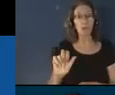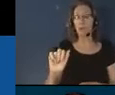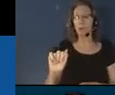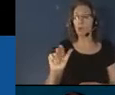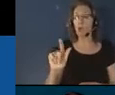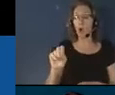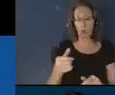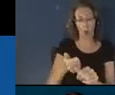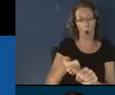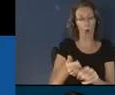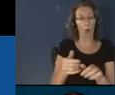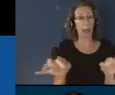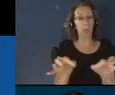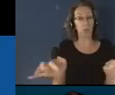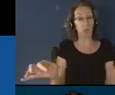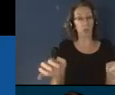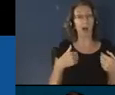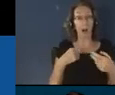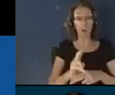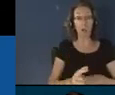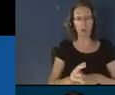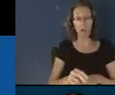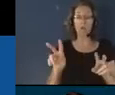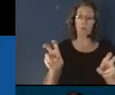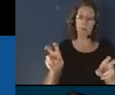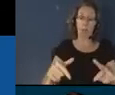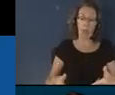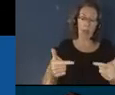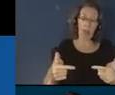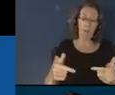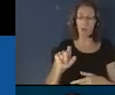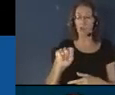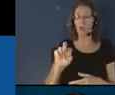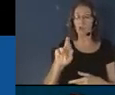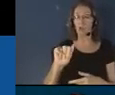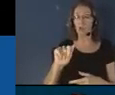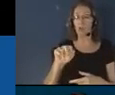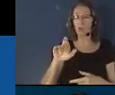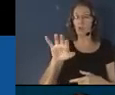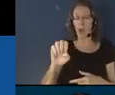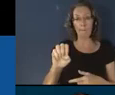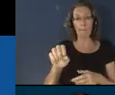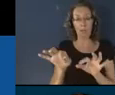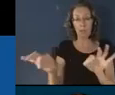one I'm using now, I'm using live transcript transcribe excuse me. uh This is built into